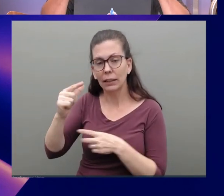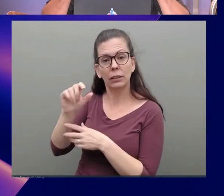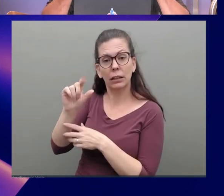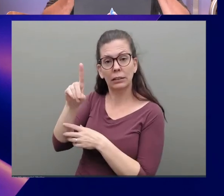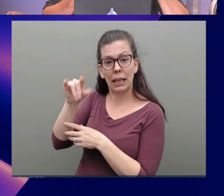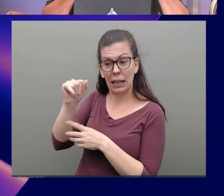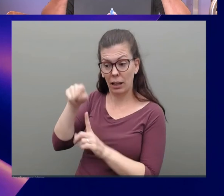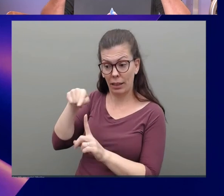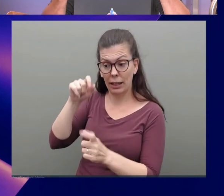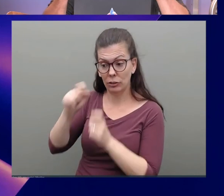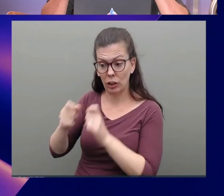this extension fires.